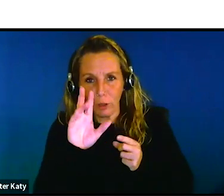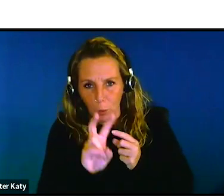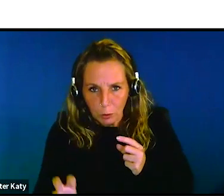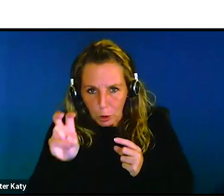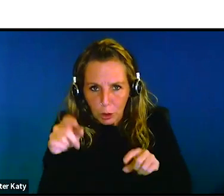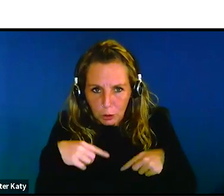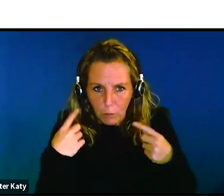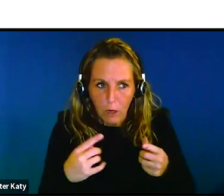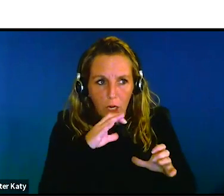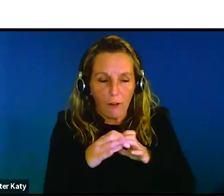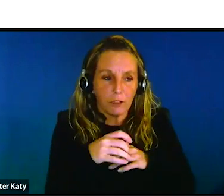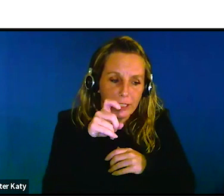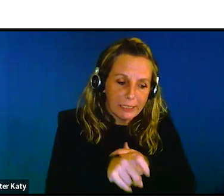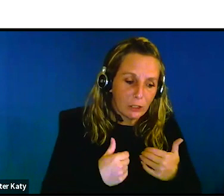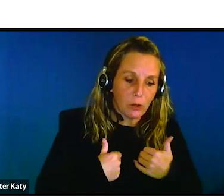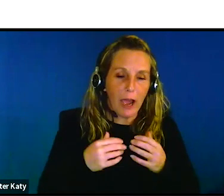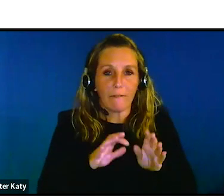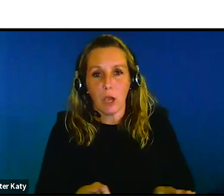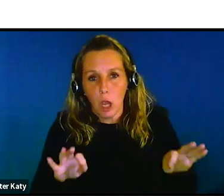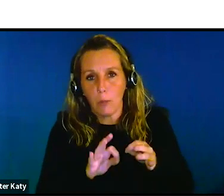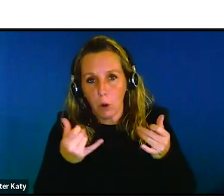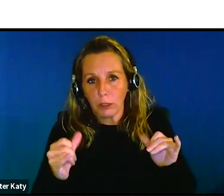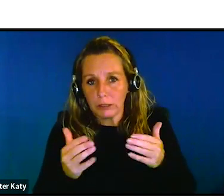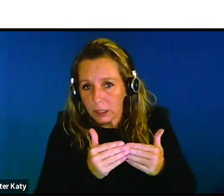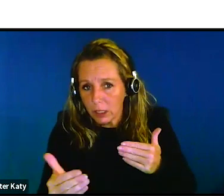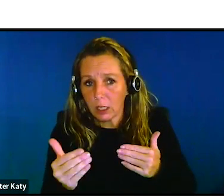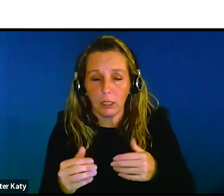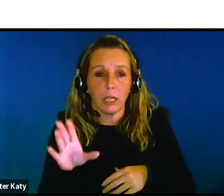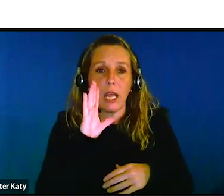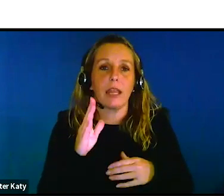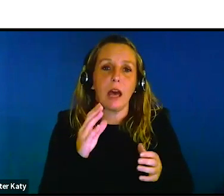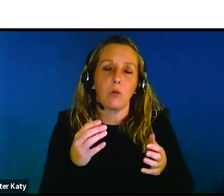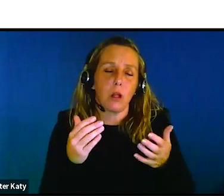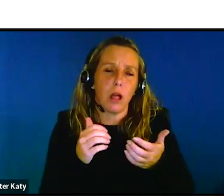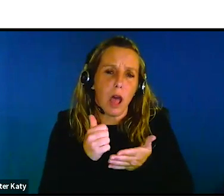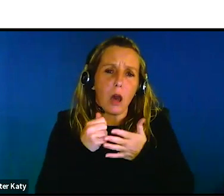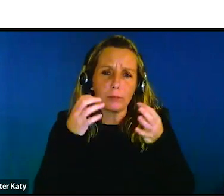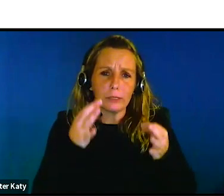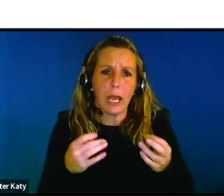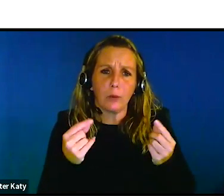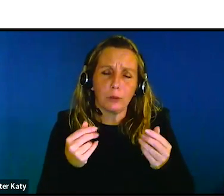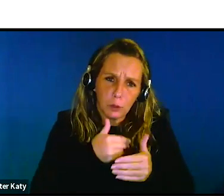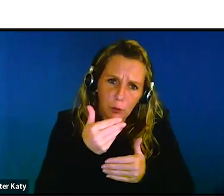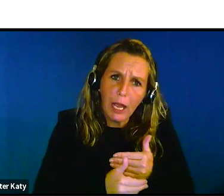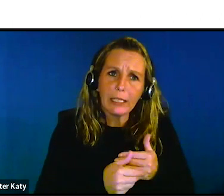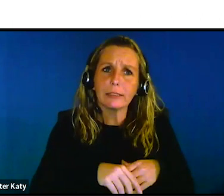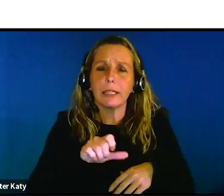And it will inform our learning collaboratives, our convening and the other and the listening sessions and the other to work that we're doing.